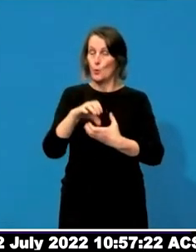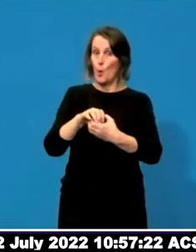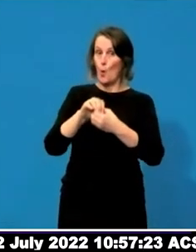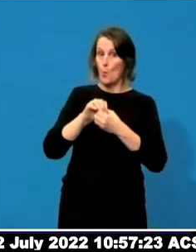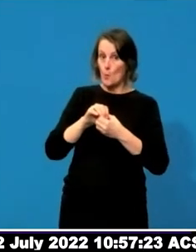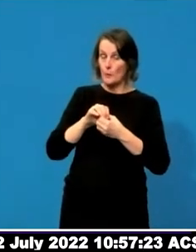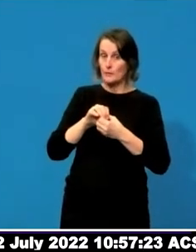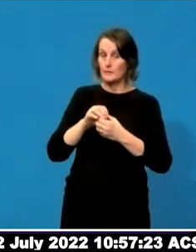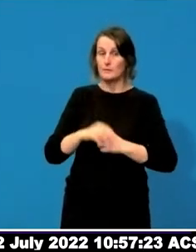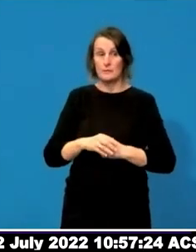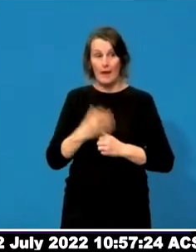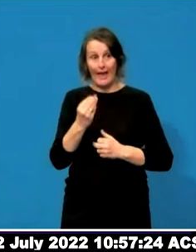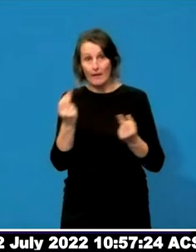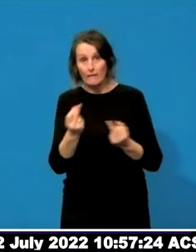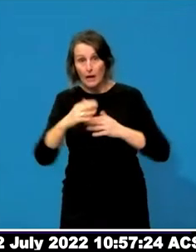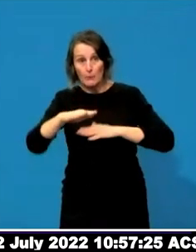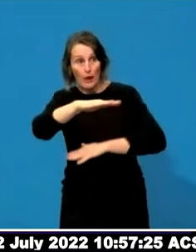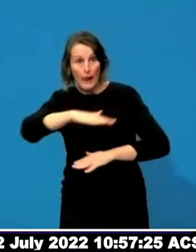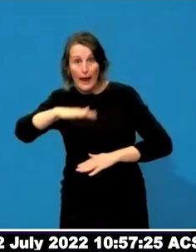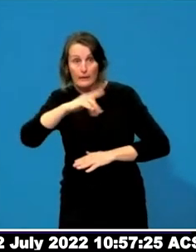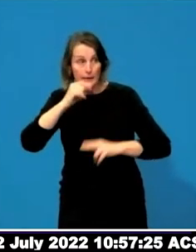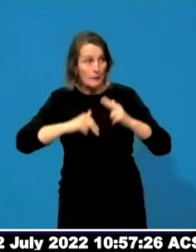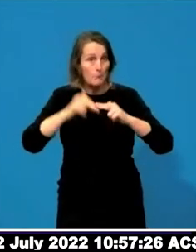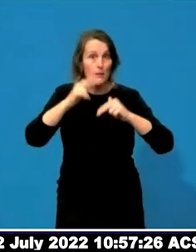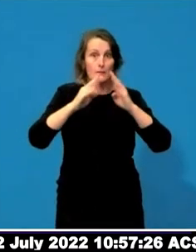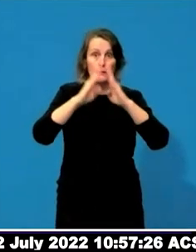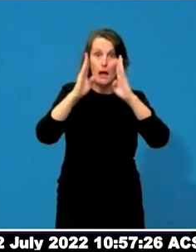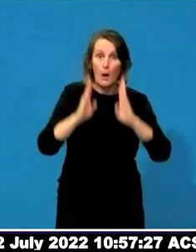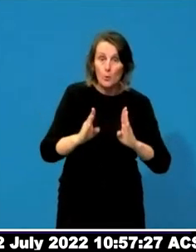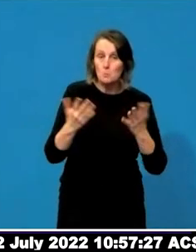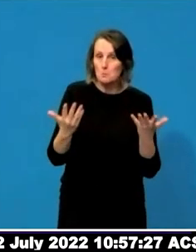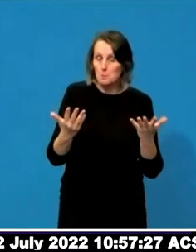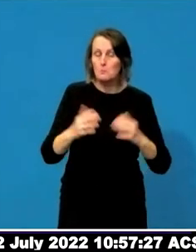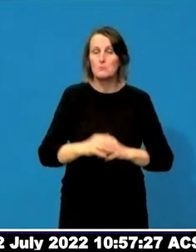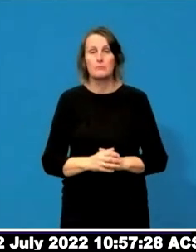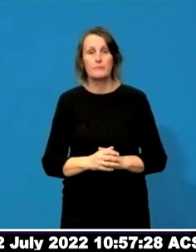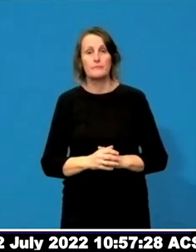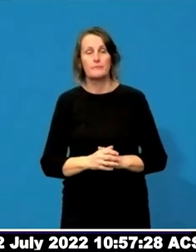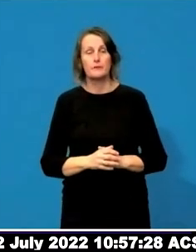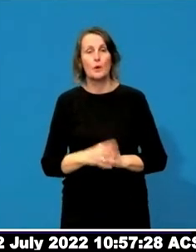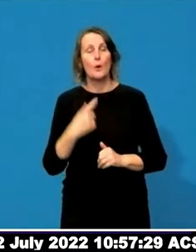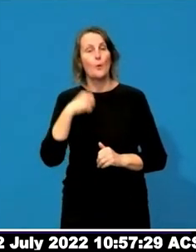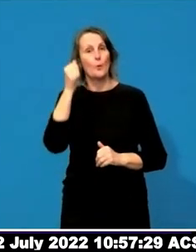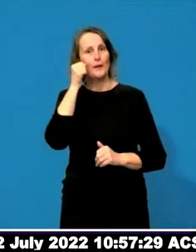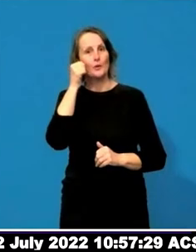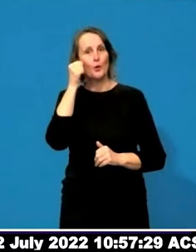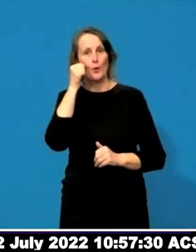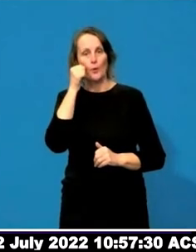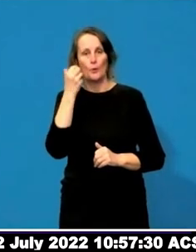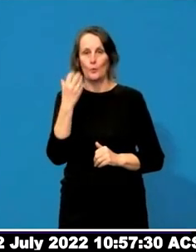to build dwellings. Typically, we already see high demand in communities